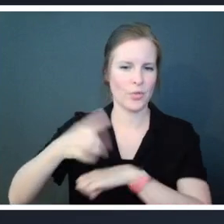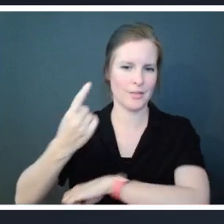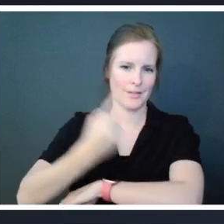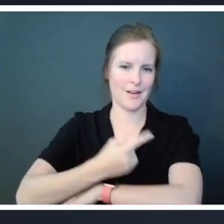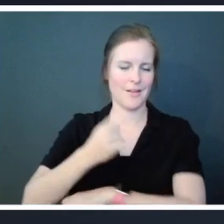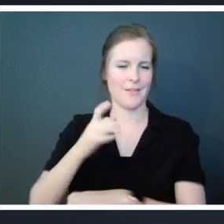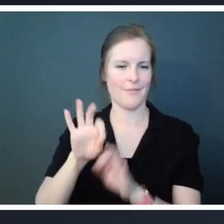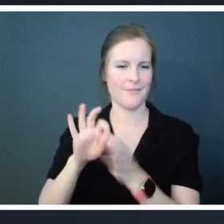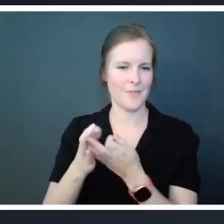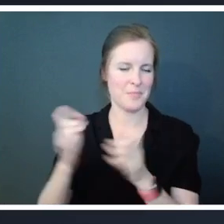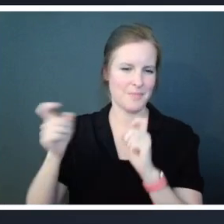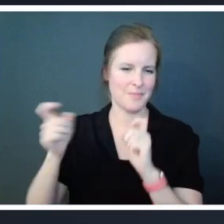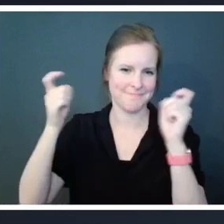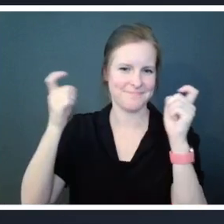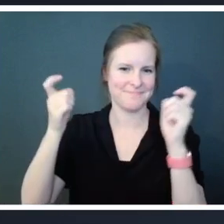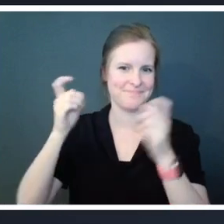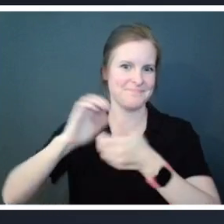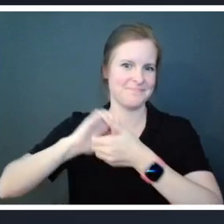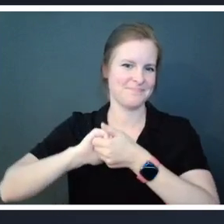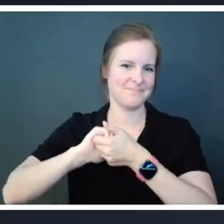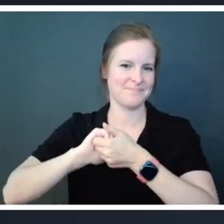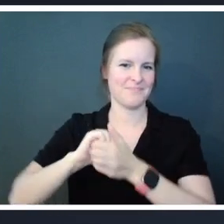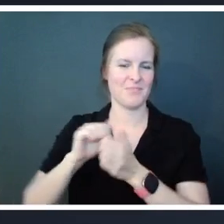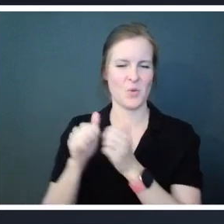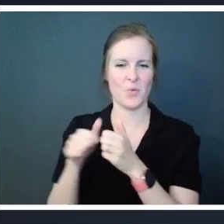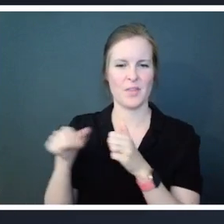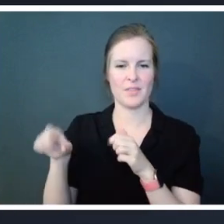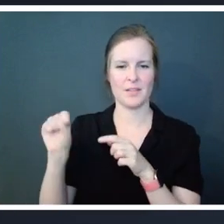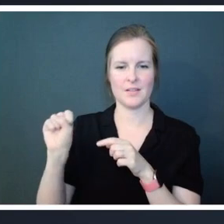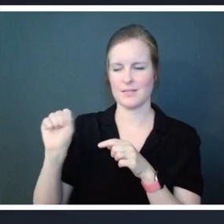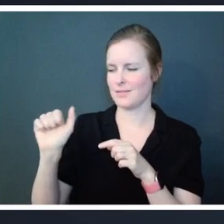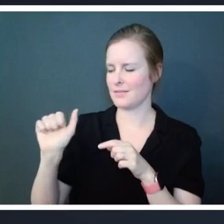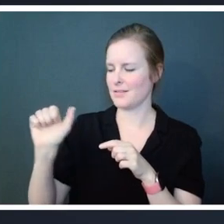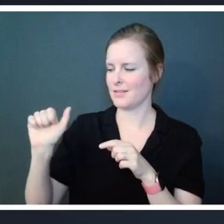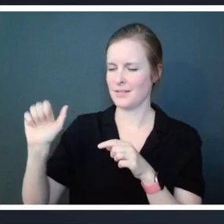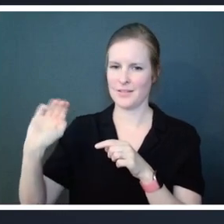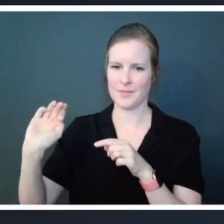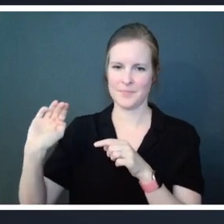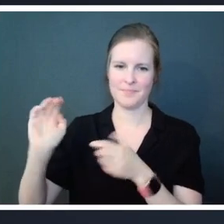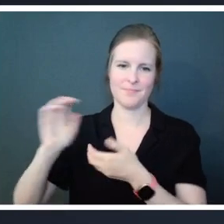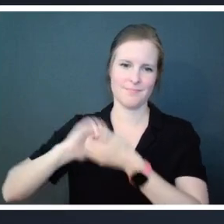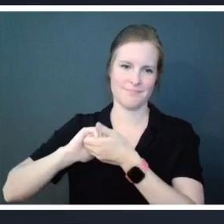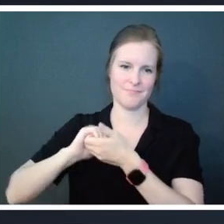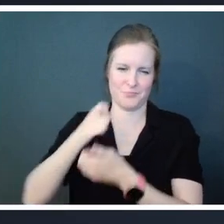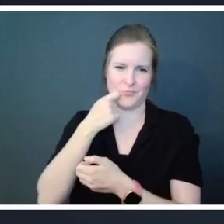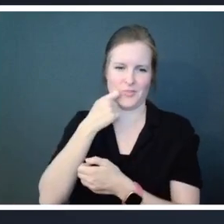partnership with our colleagues at the Smithsonian American Art Museum on April 20th. This festival